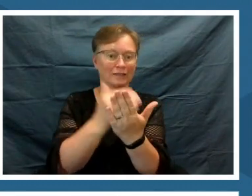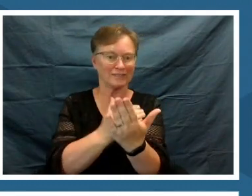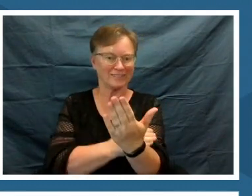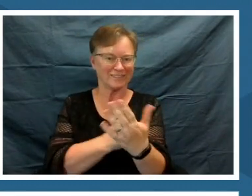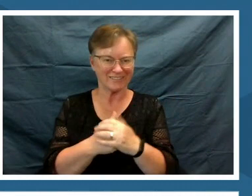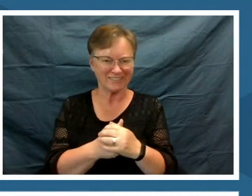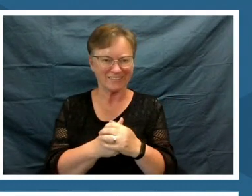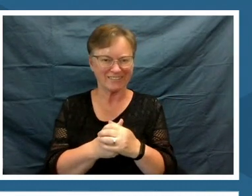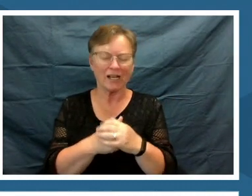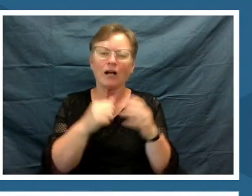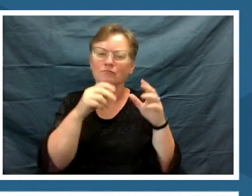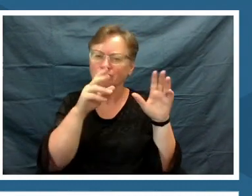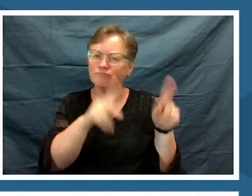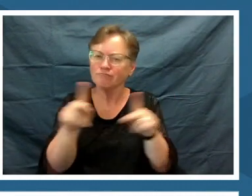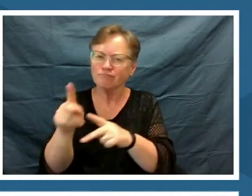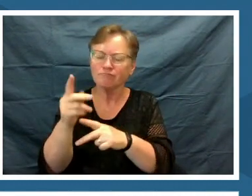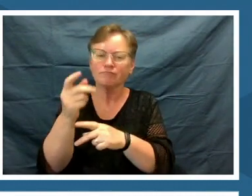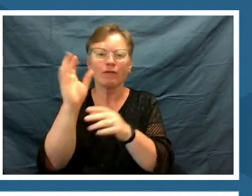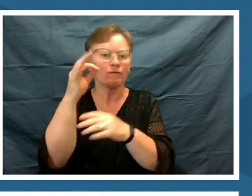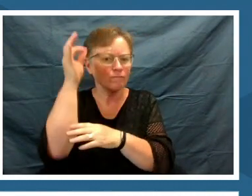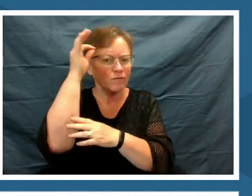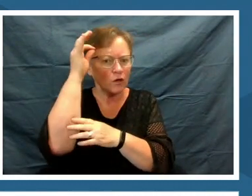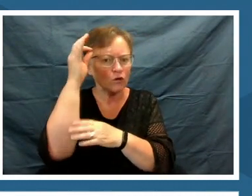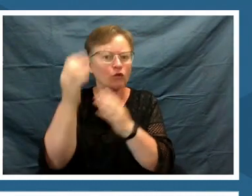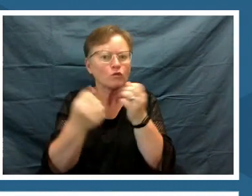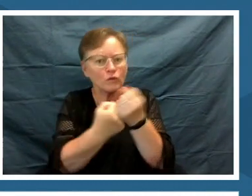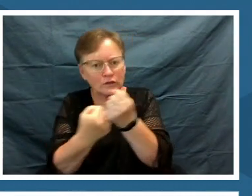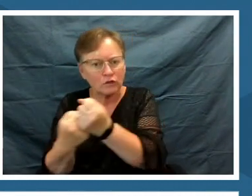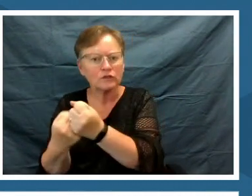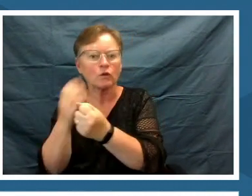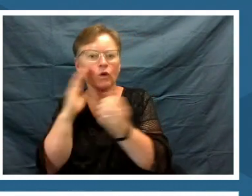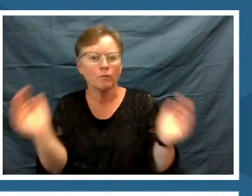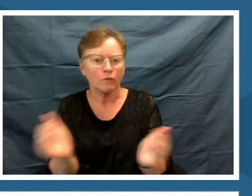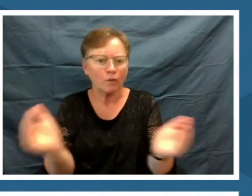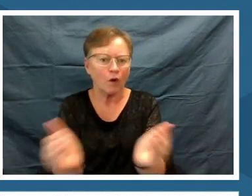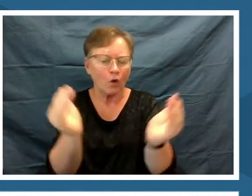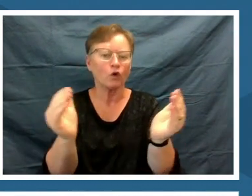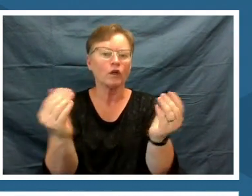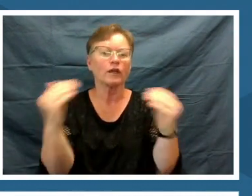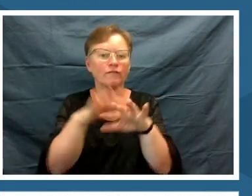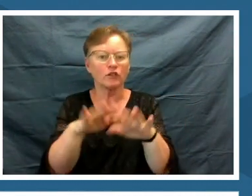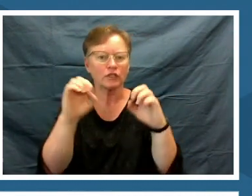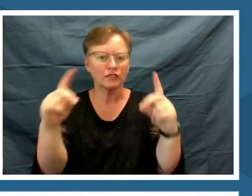promote transdisciplinary learning and convergence education